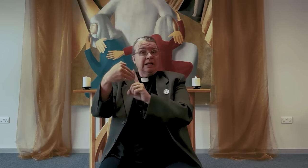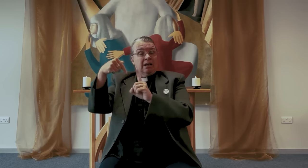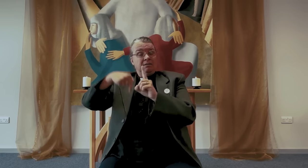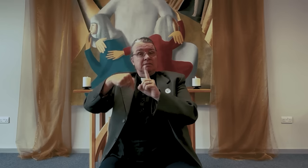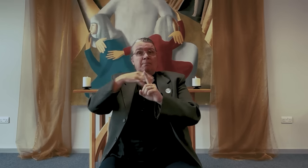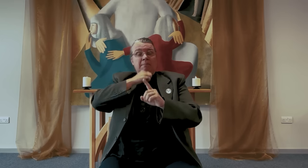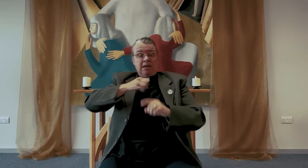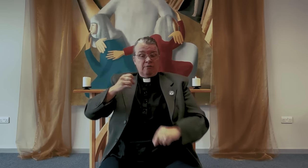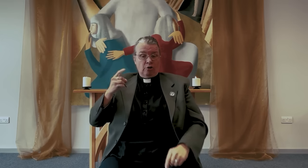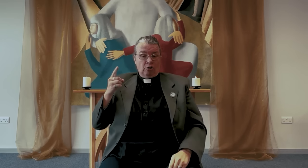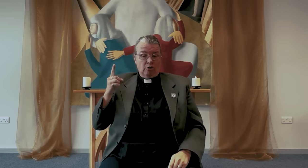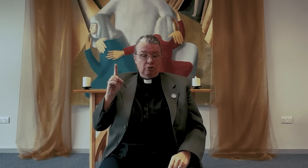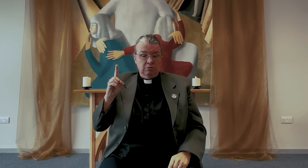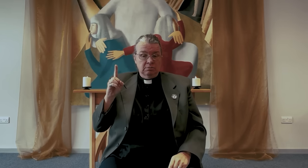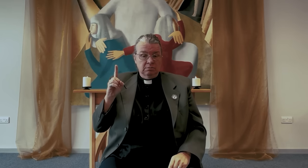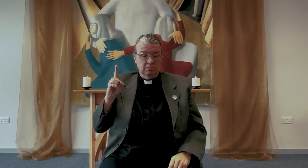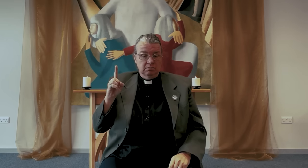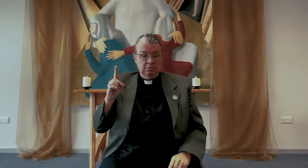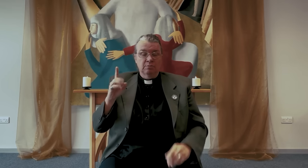is recognised as a man of God.